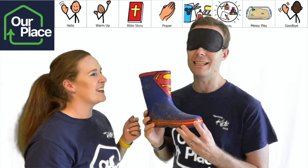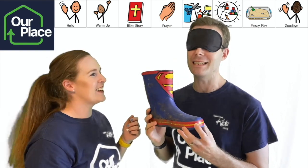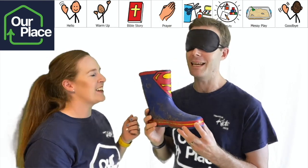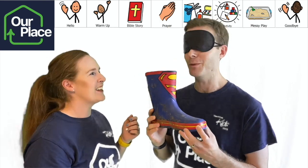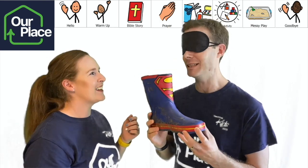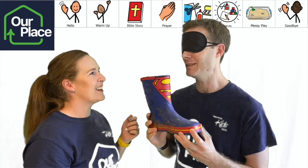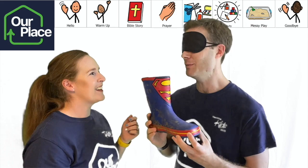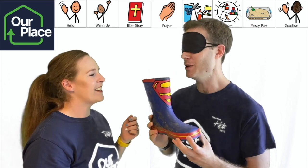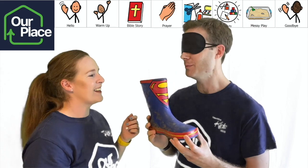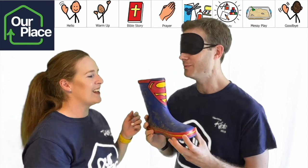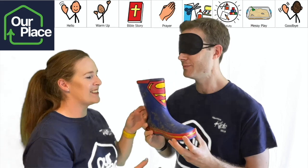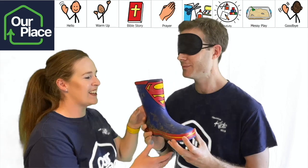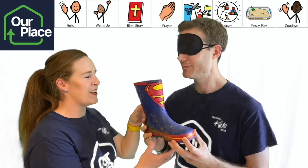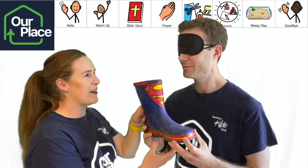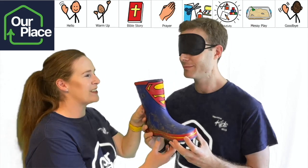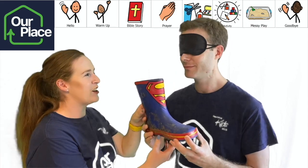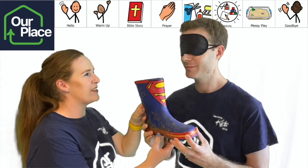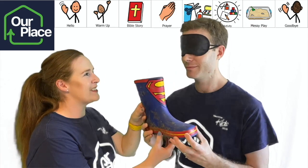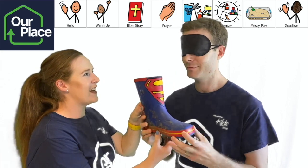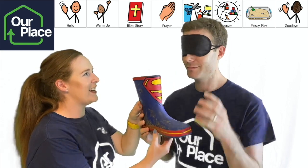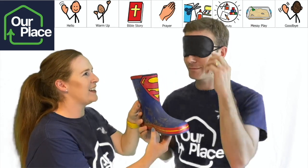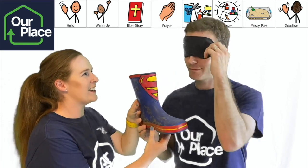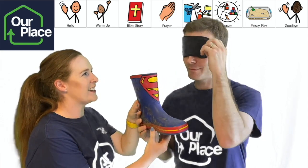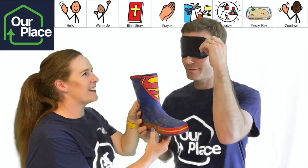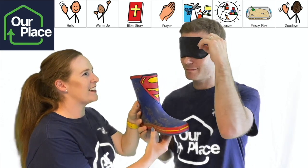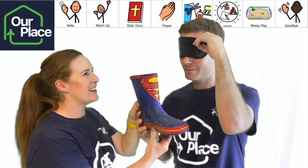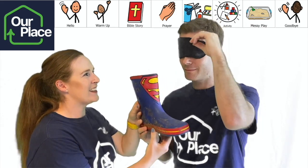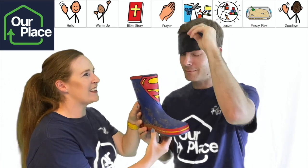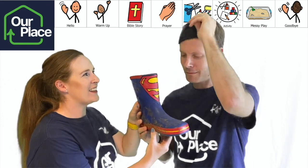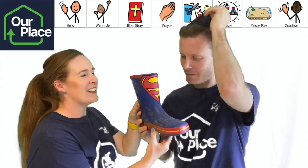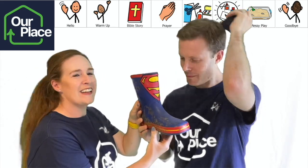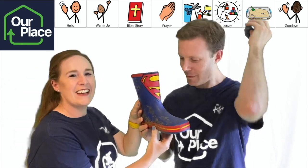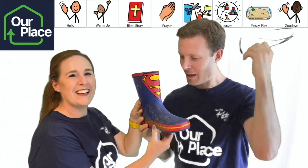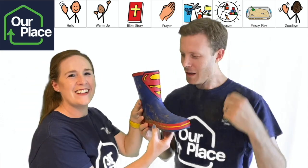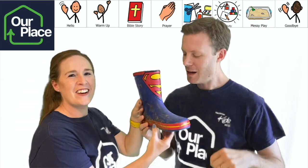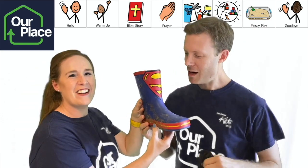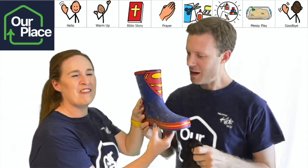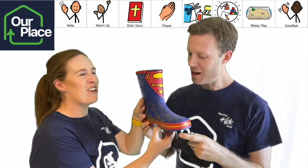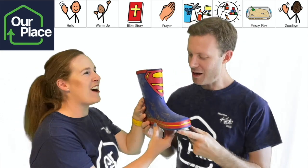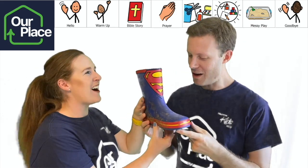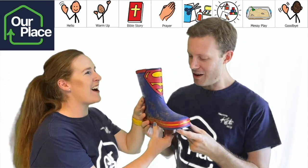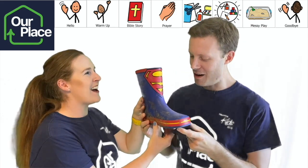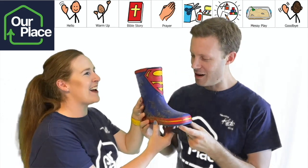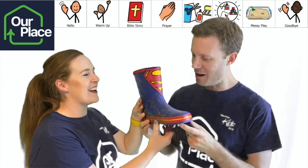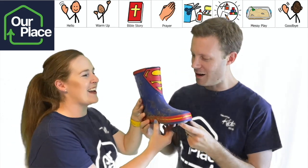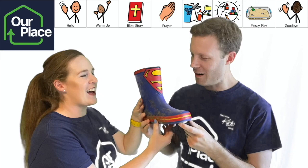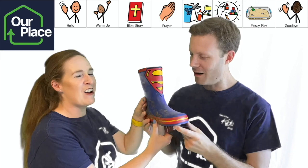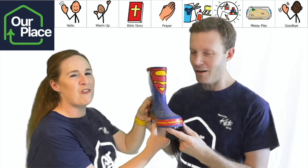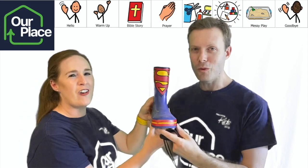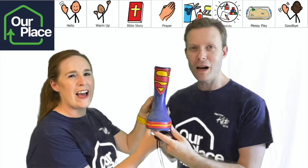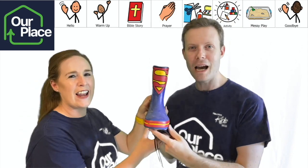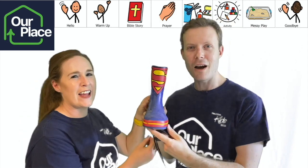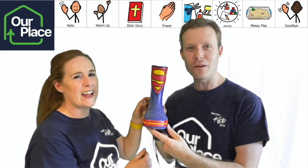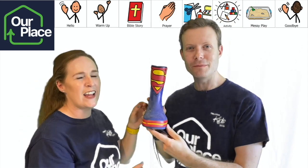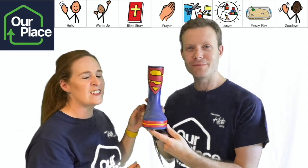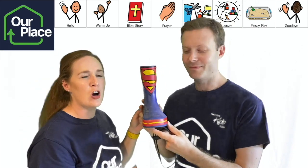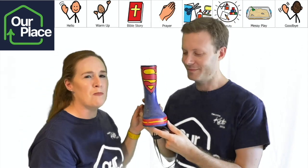Wellington boot let's take your mask off and see he got it right it's not mine or